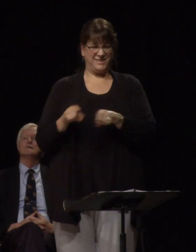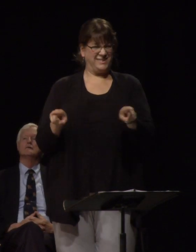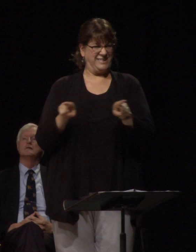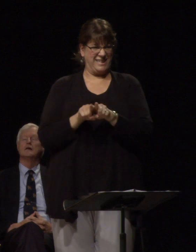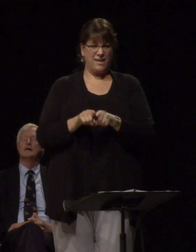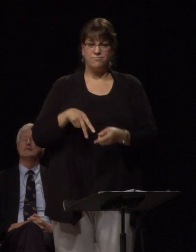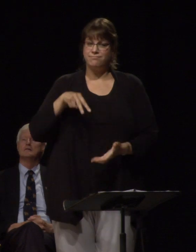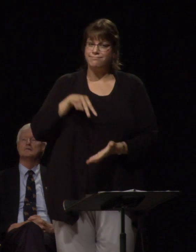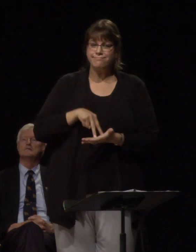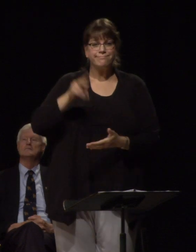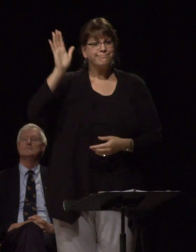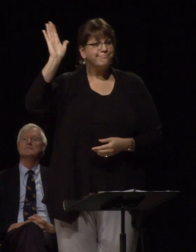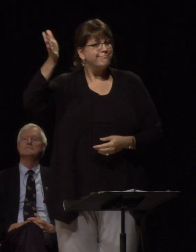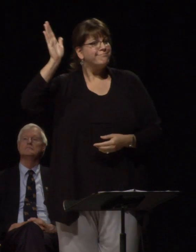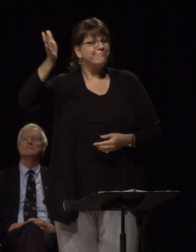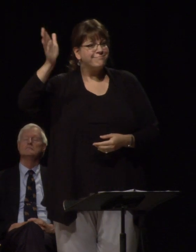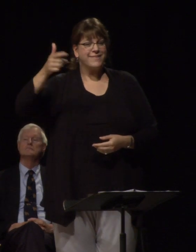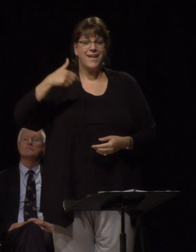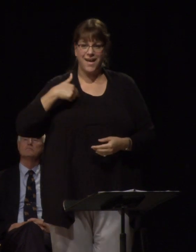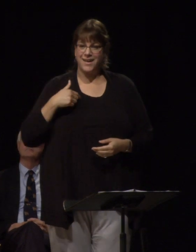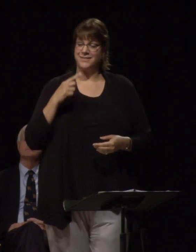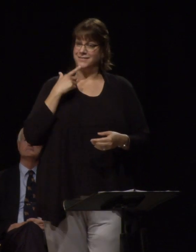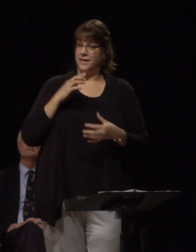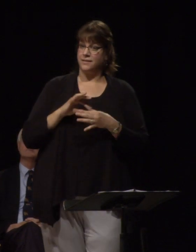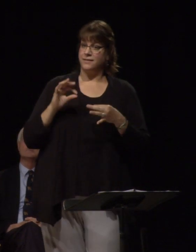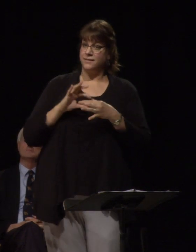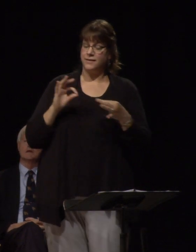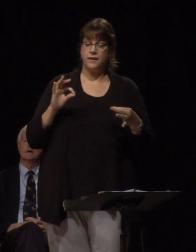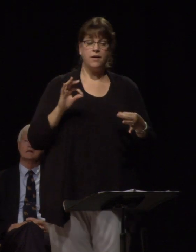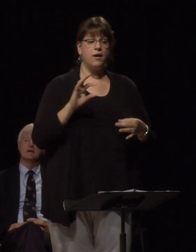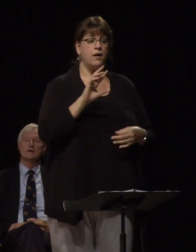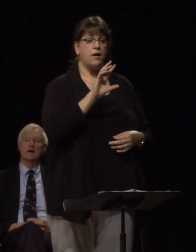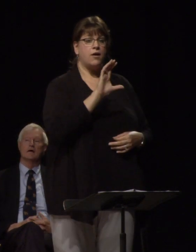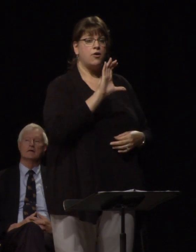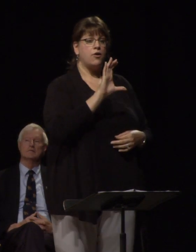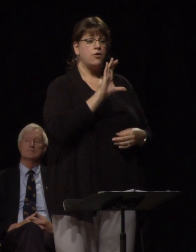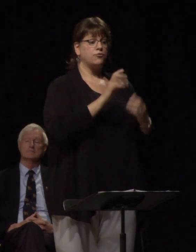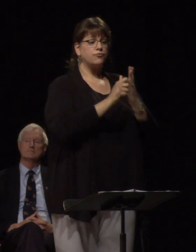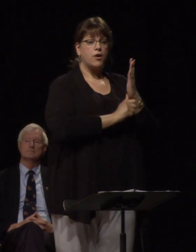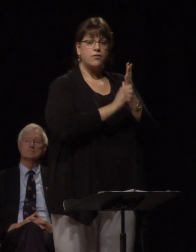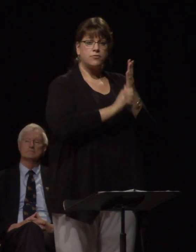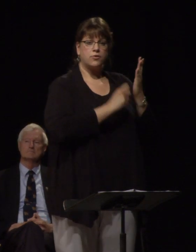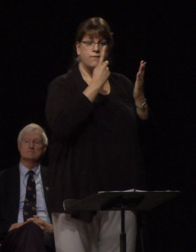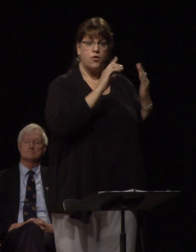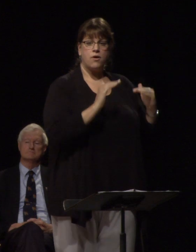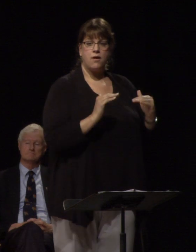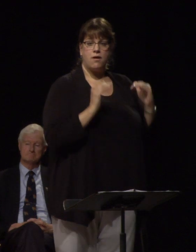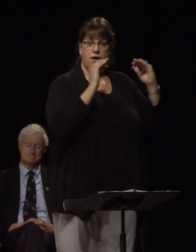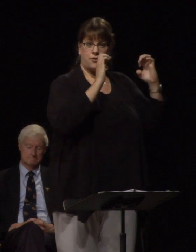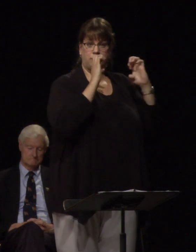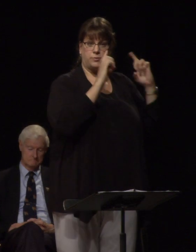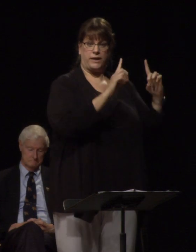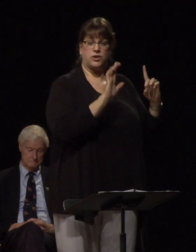ACKNOWLEDGED THAT RIT HAD MADE THE CHRONICLE OF HIGHER EDUCATION'S LIST OF GREAT COLLEGES TO WORK FOR.